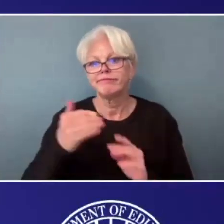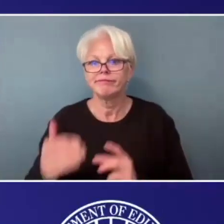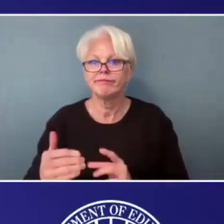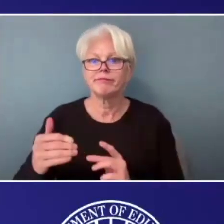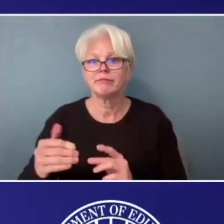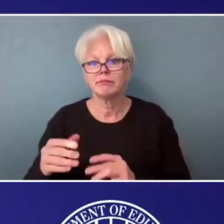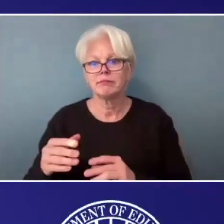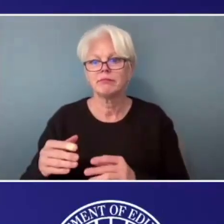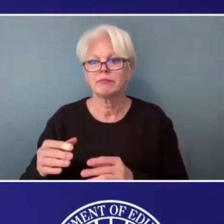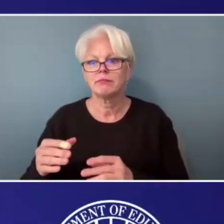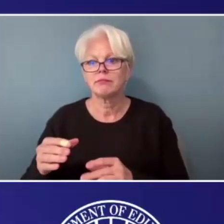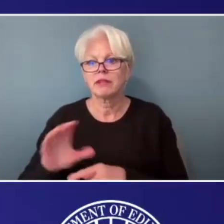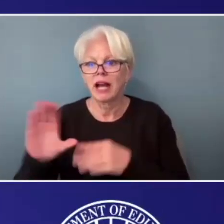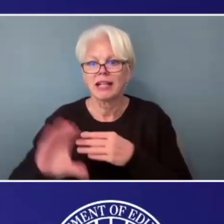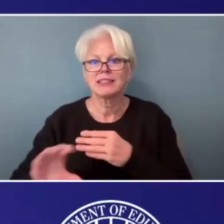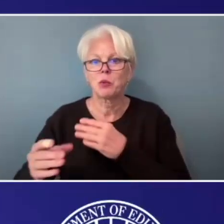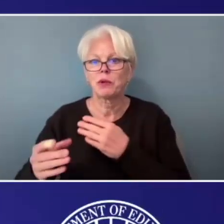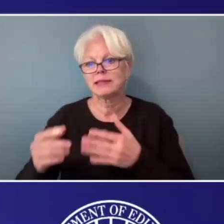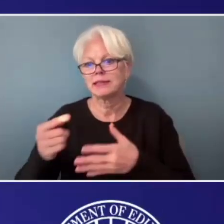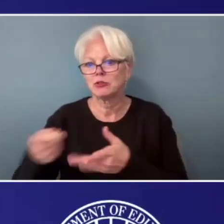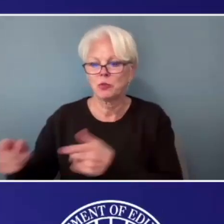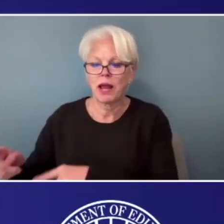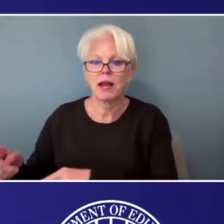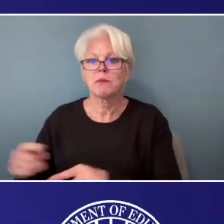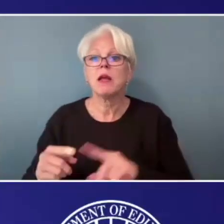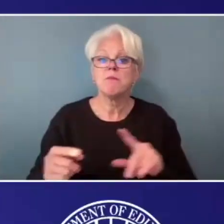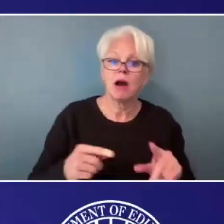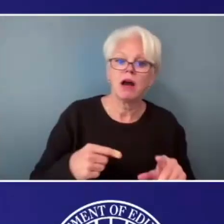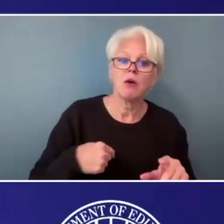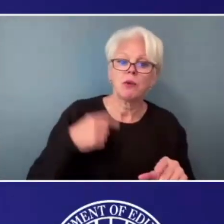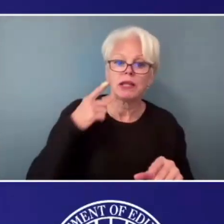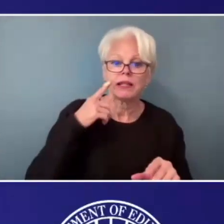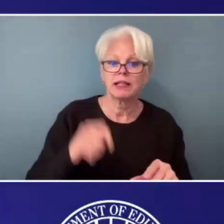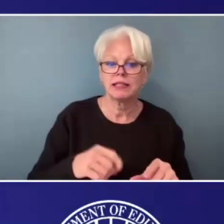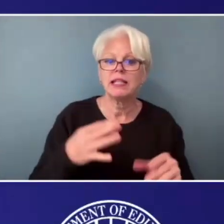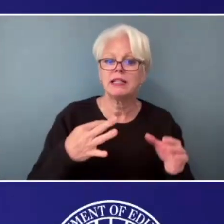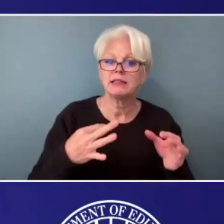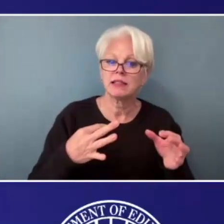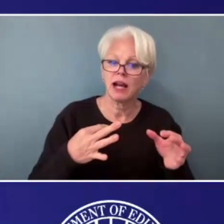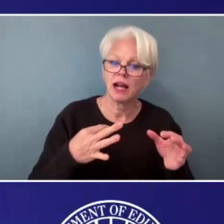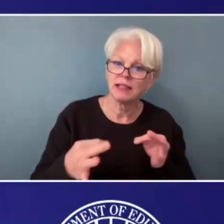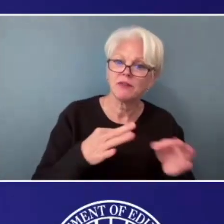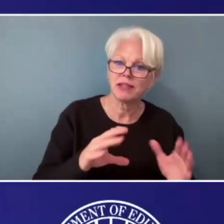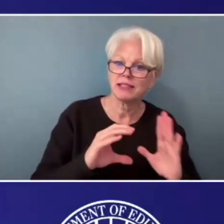definition for this section to offer clarity to borrowers and to prevent it from